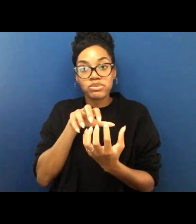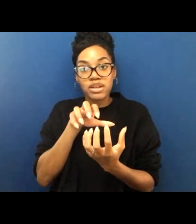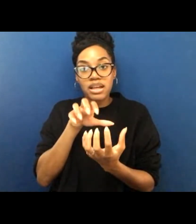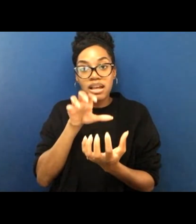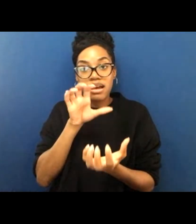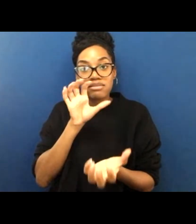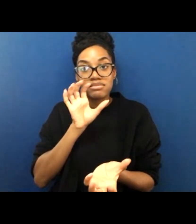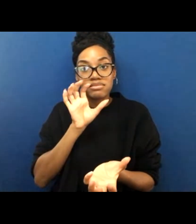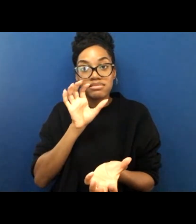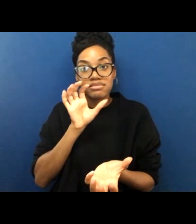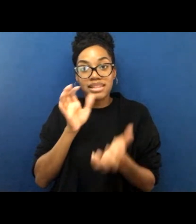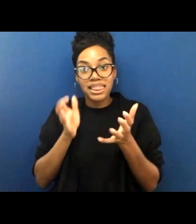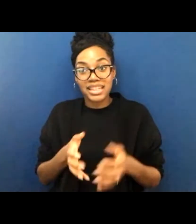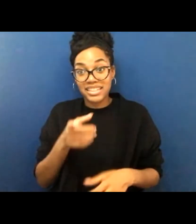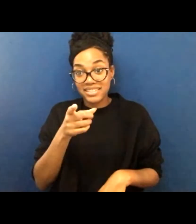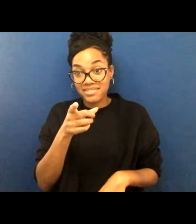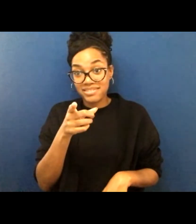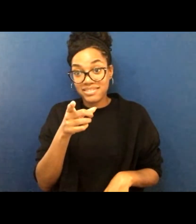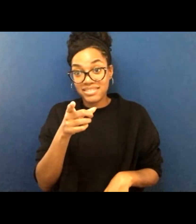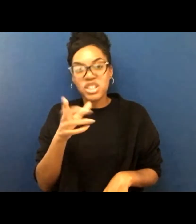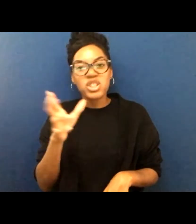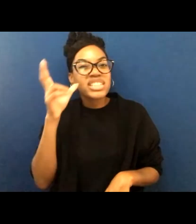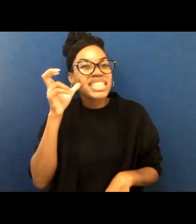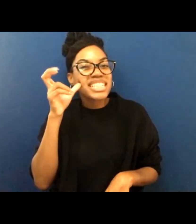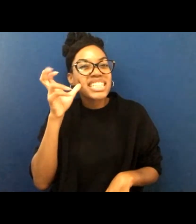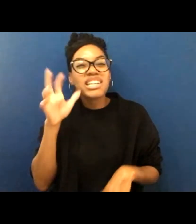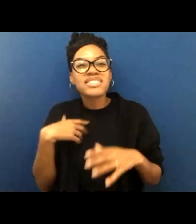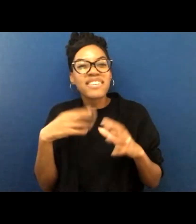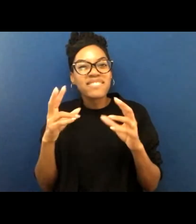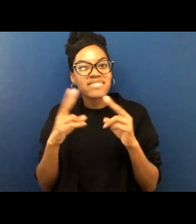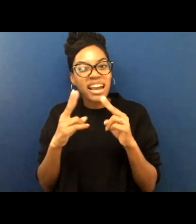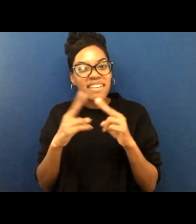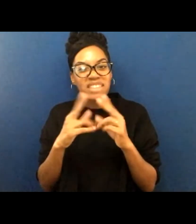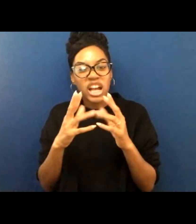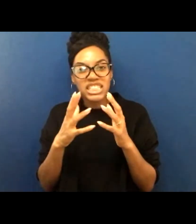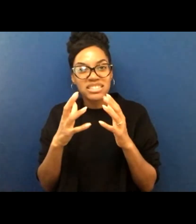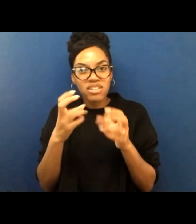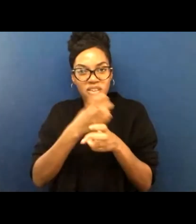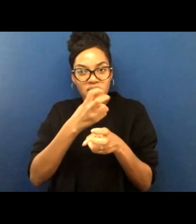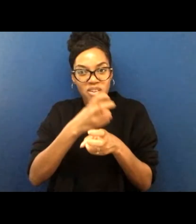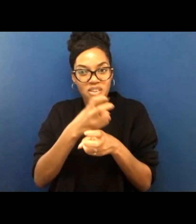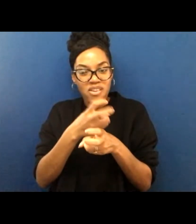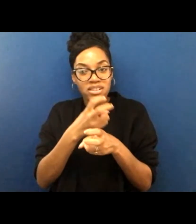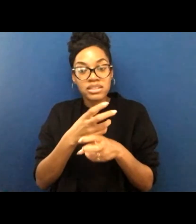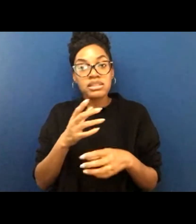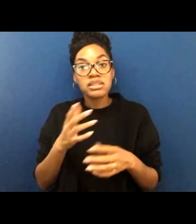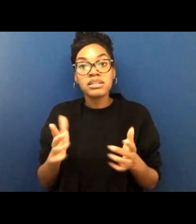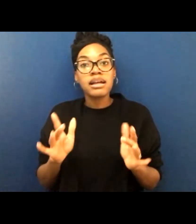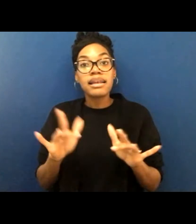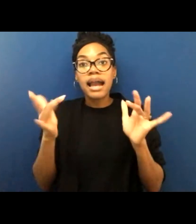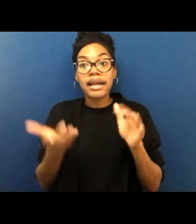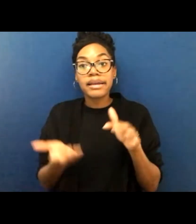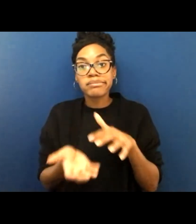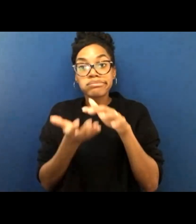and it leaves this behind. And you can hear how crunchy this is, right? It's really light. It's literally just the shell of a crab